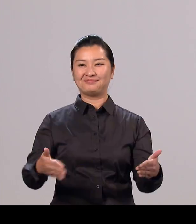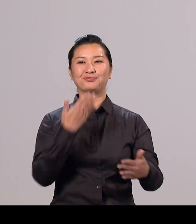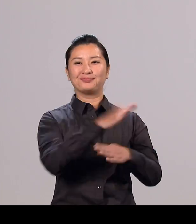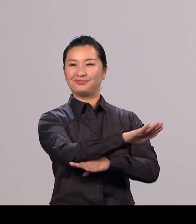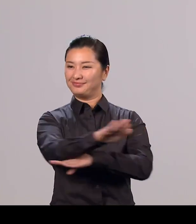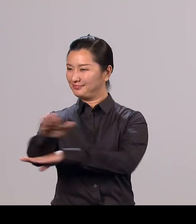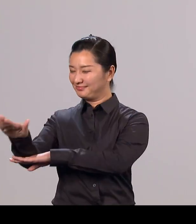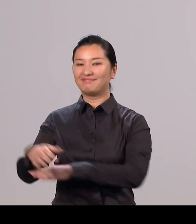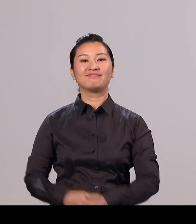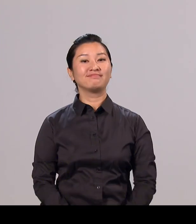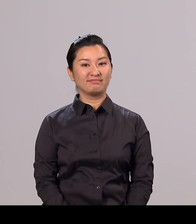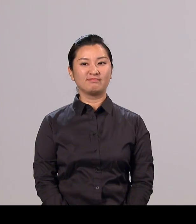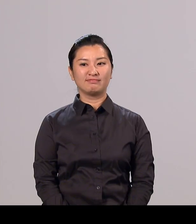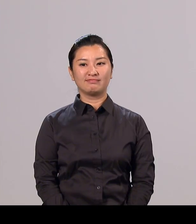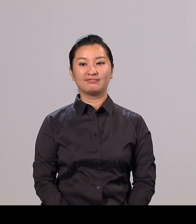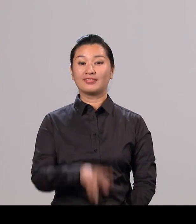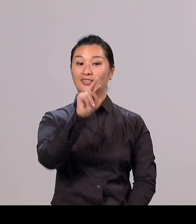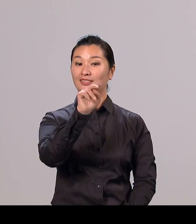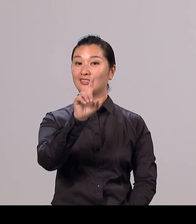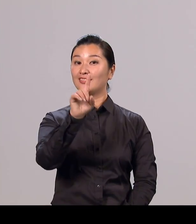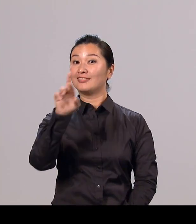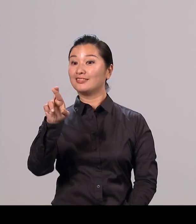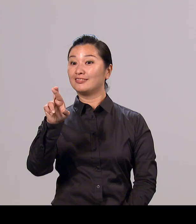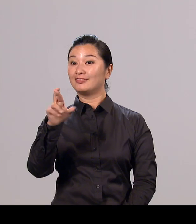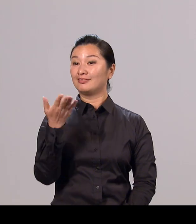A lot has happened since my last National Day Rally.